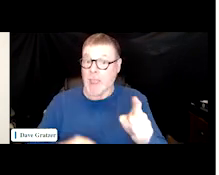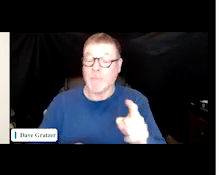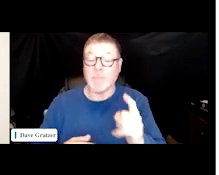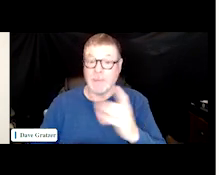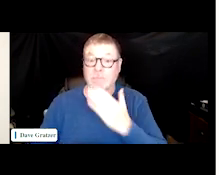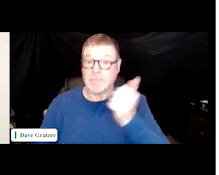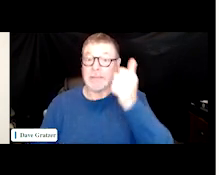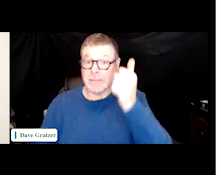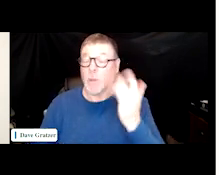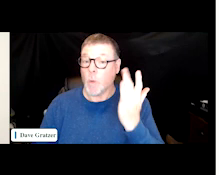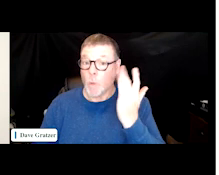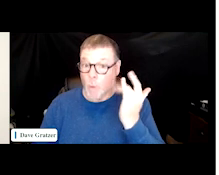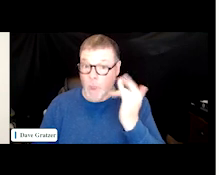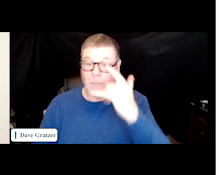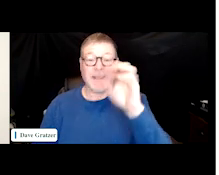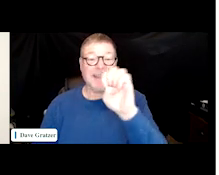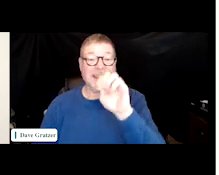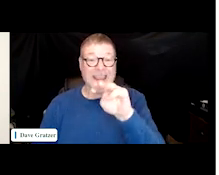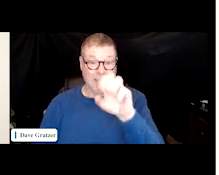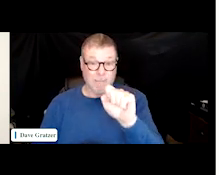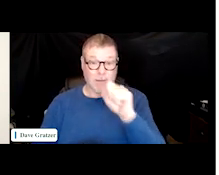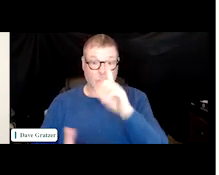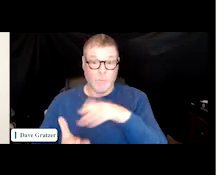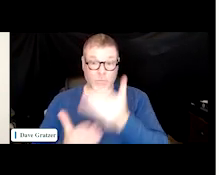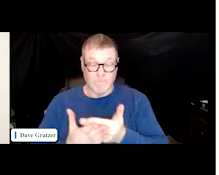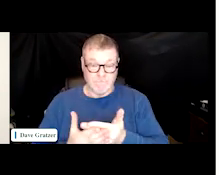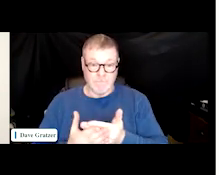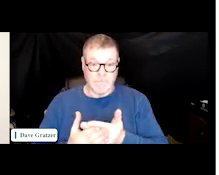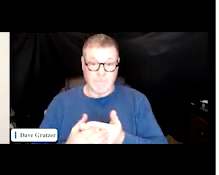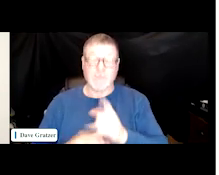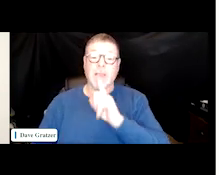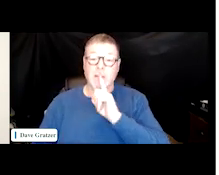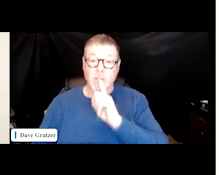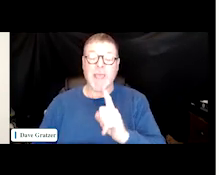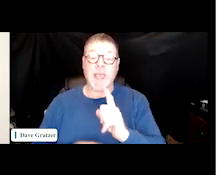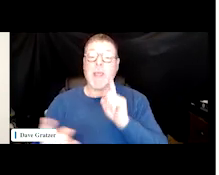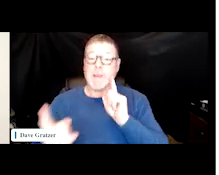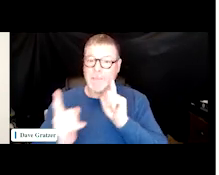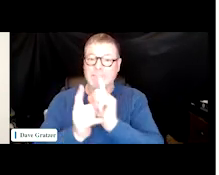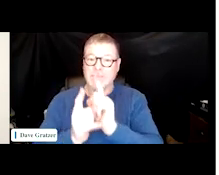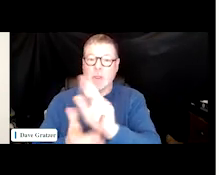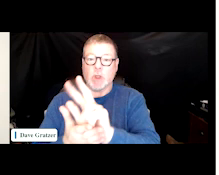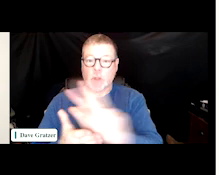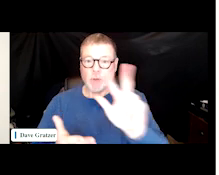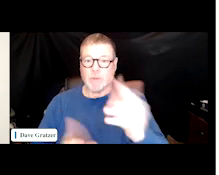because the EMS provider who came on had actually encountered him three weeks prior